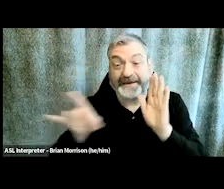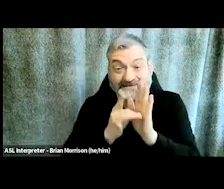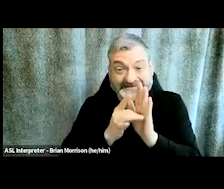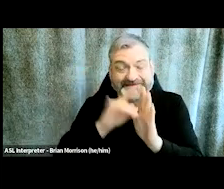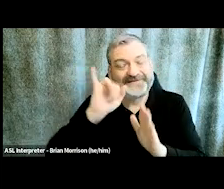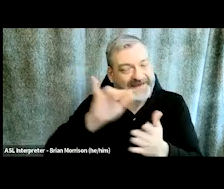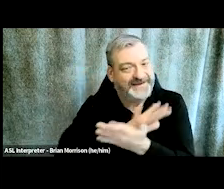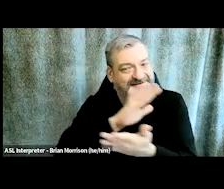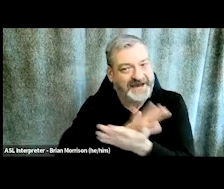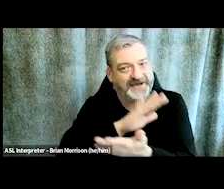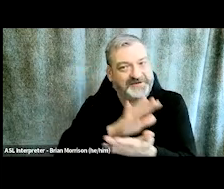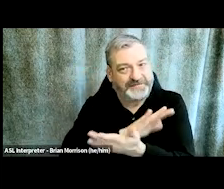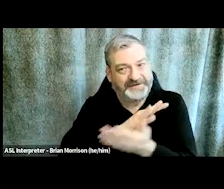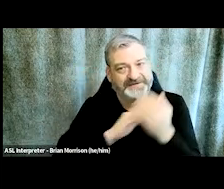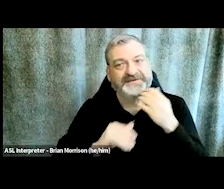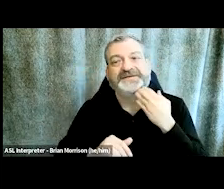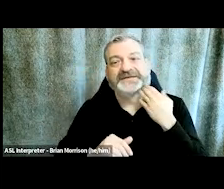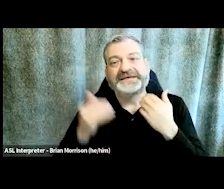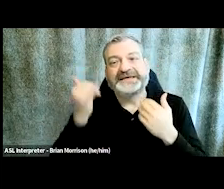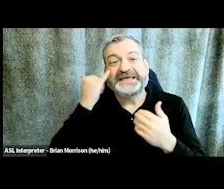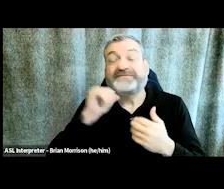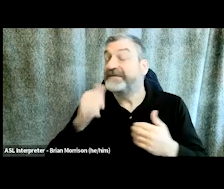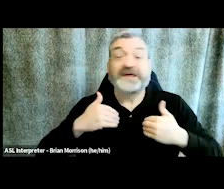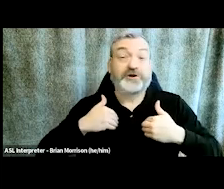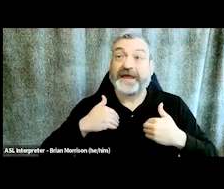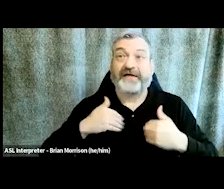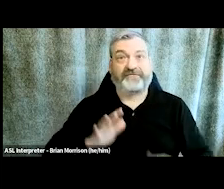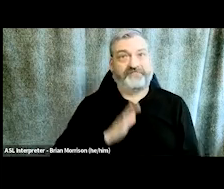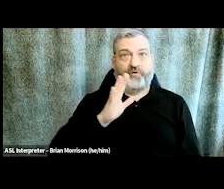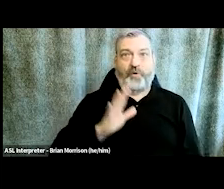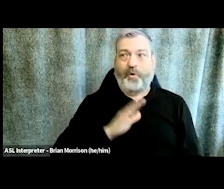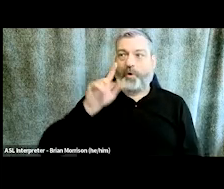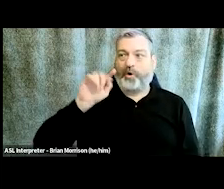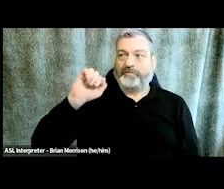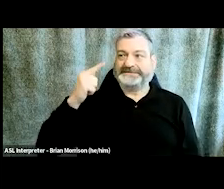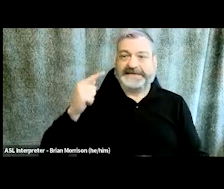of tagging, even though they don't have tagging as formally as Acrobat does.